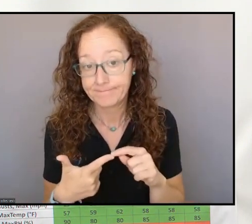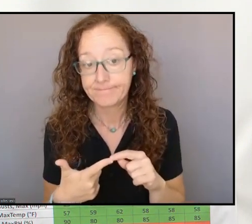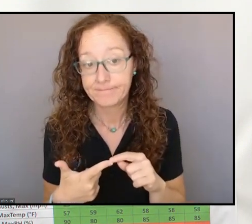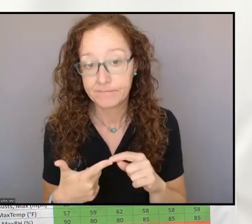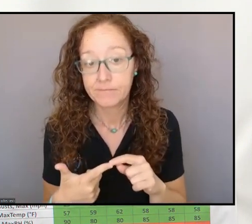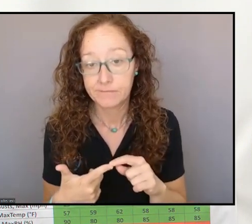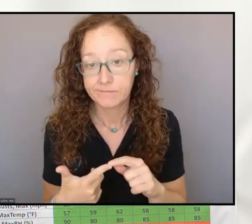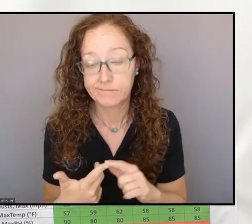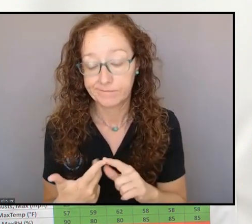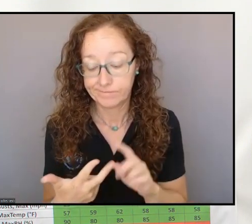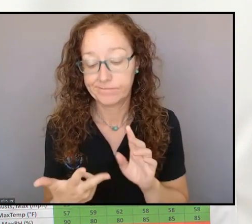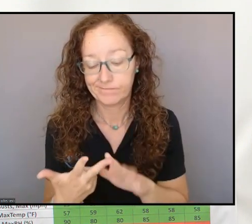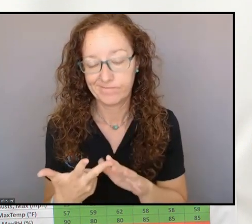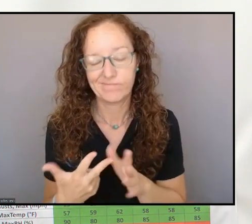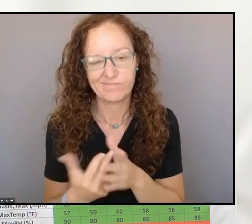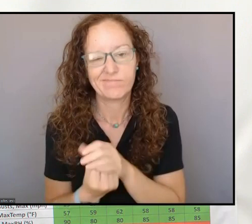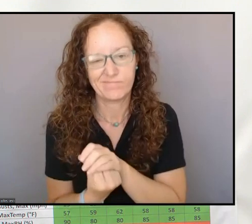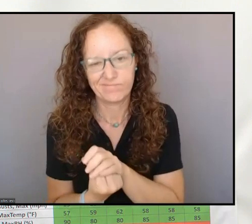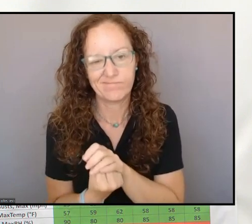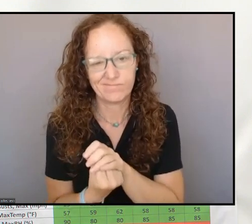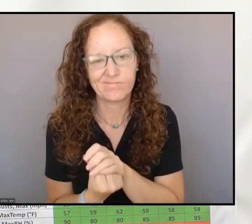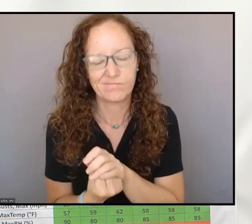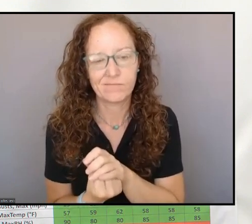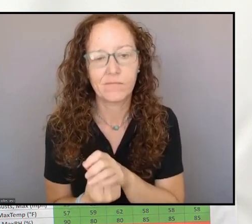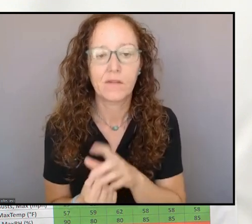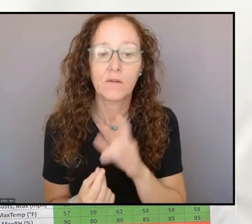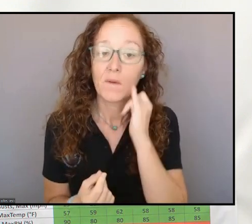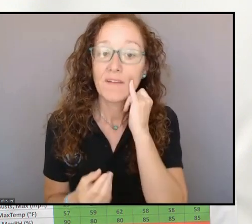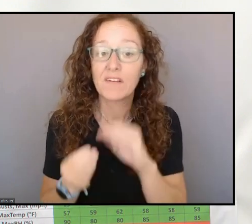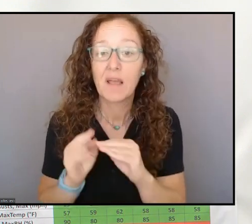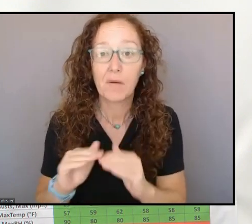the higher the numbers on here, the more concerning fire